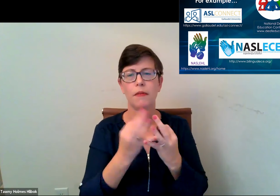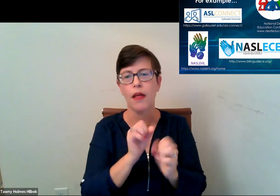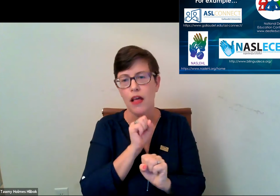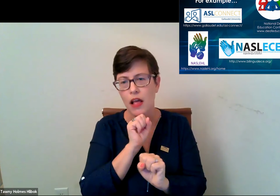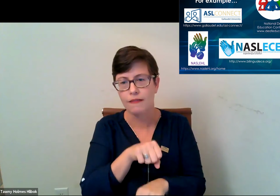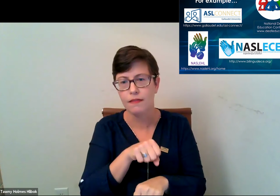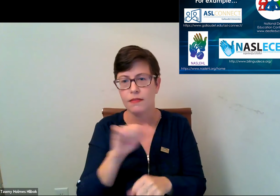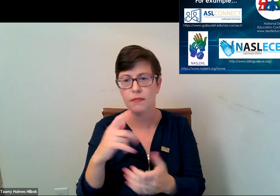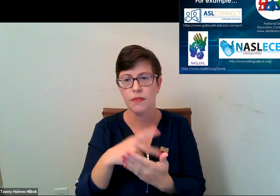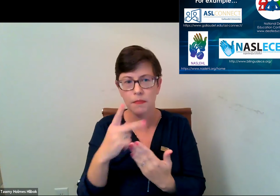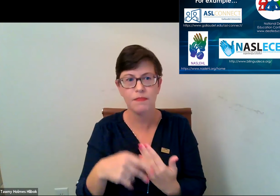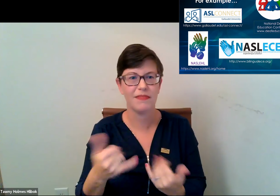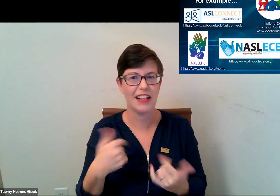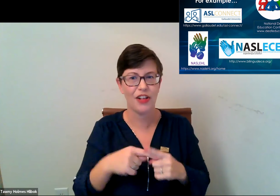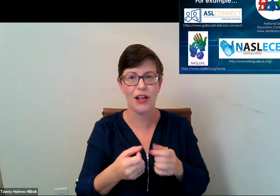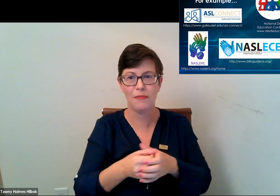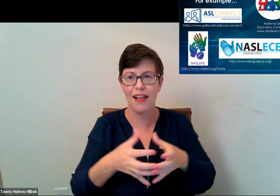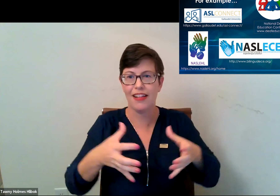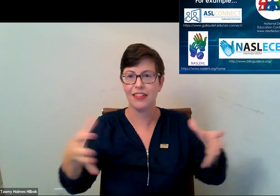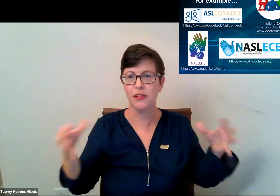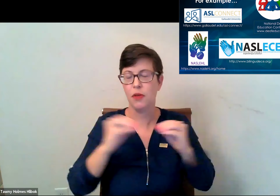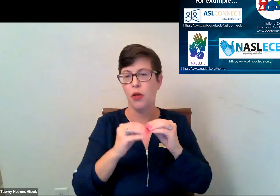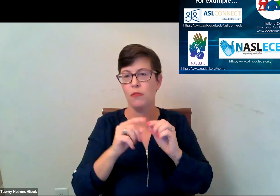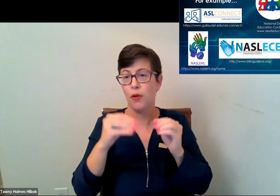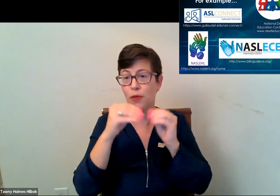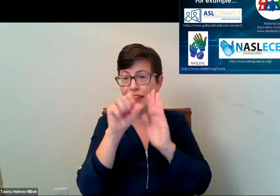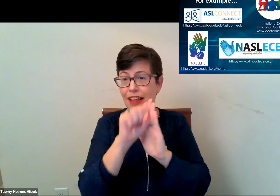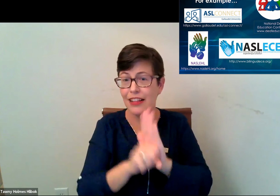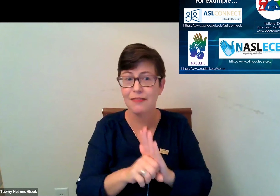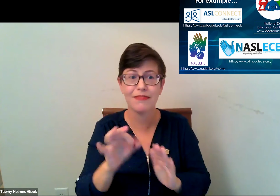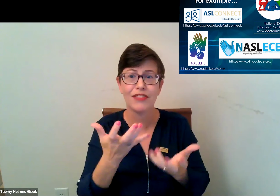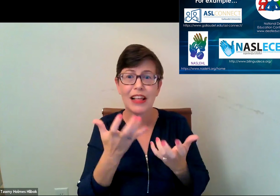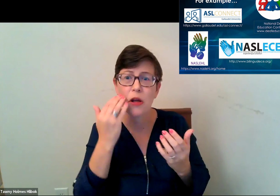relationships with families and our families love that program it's been expanding greatly.